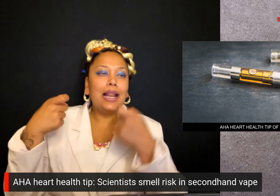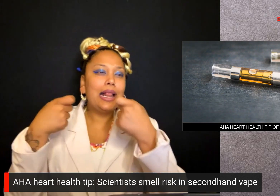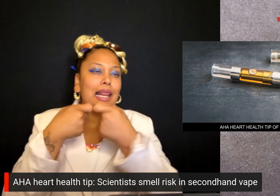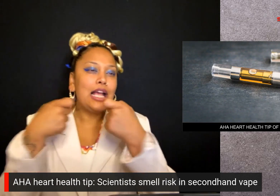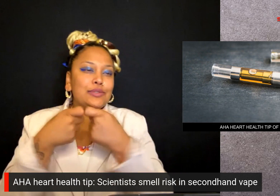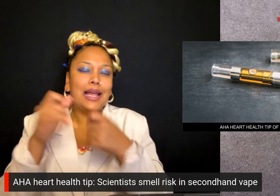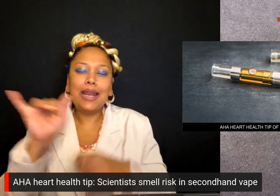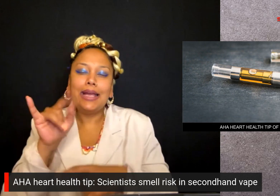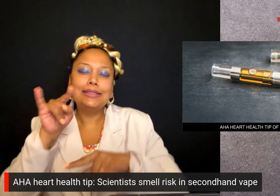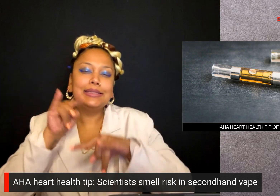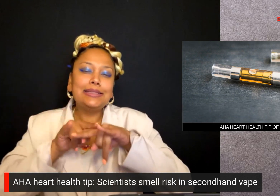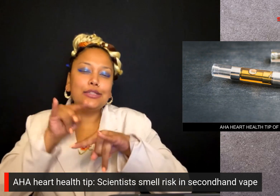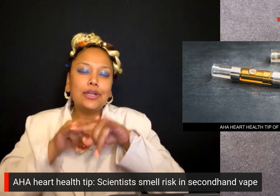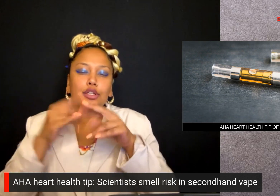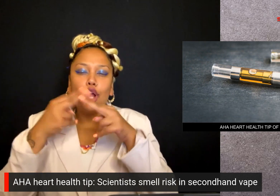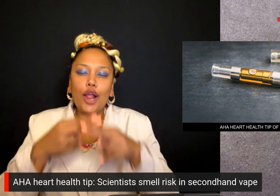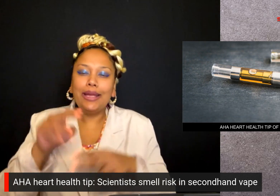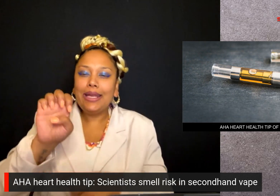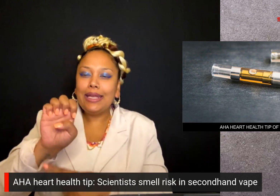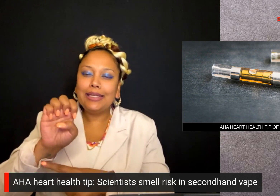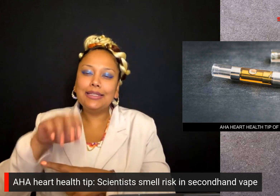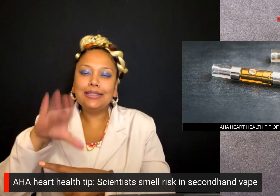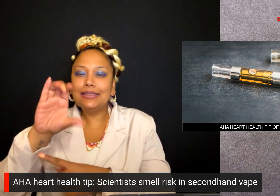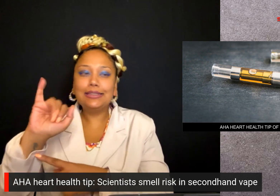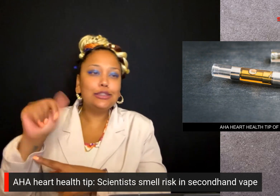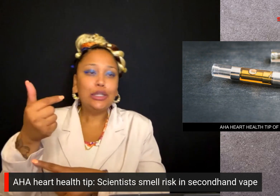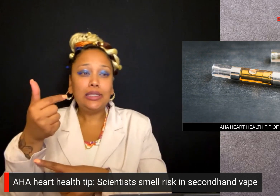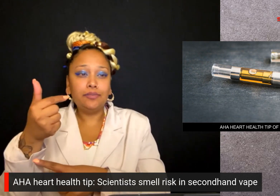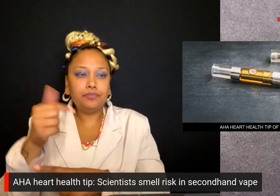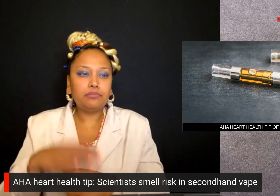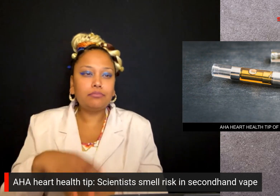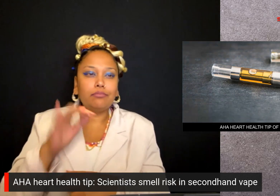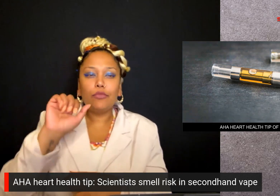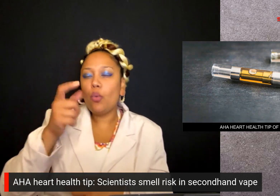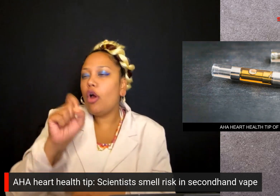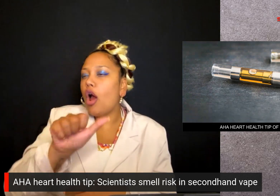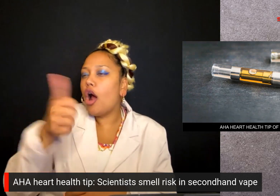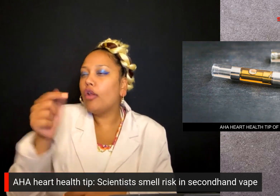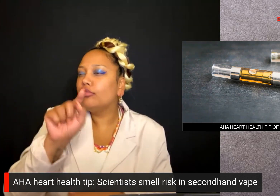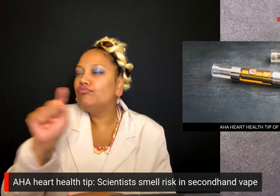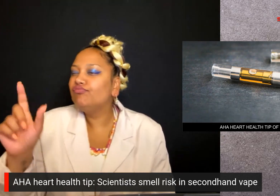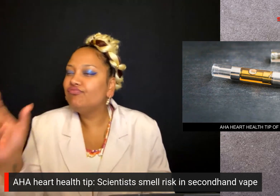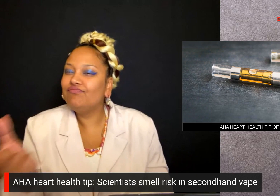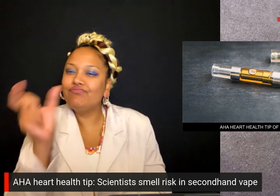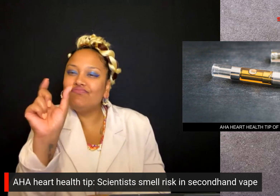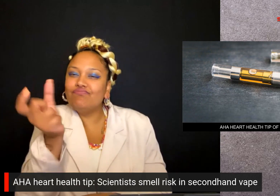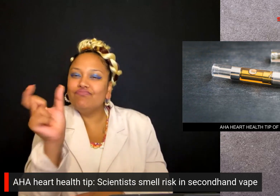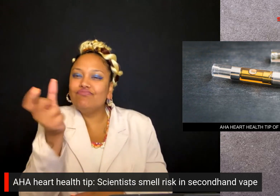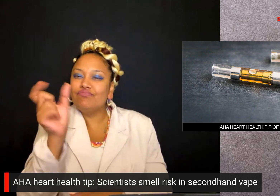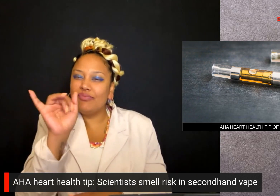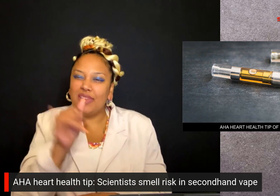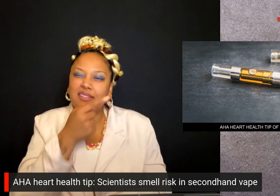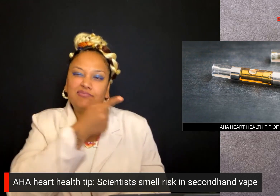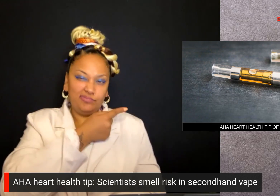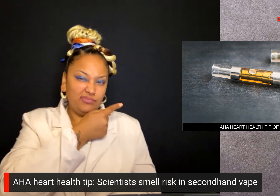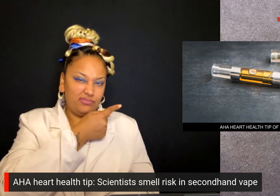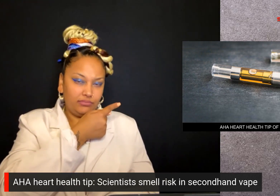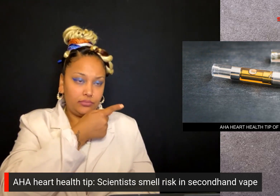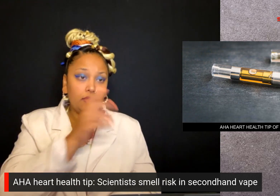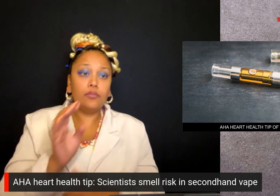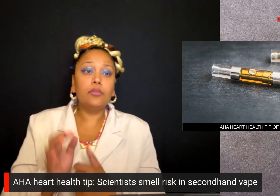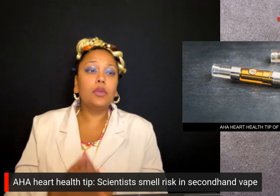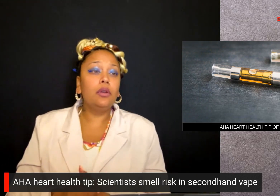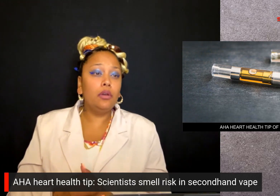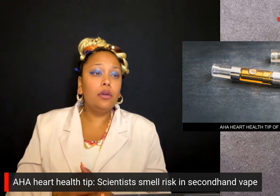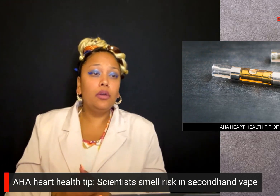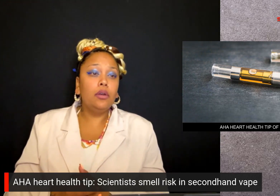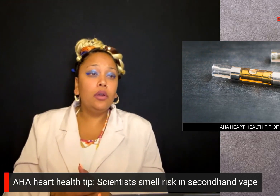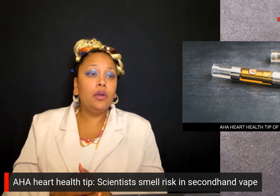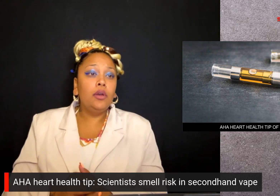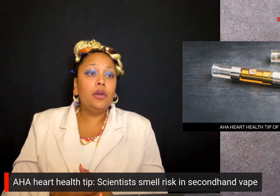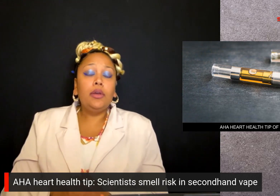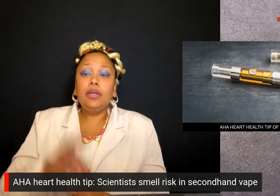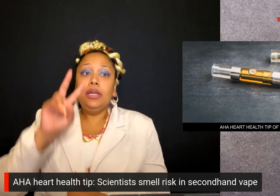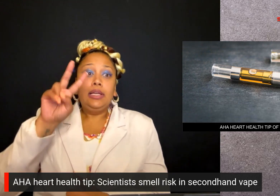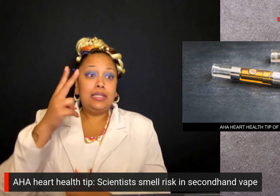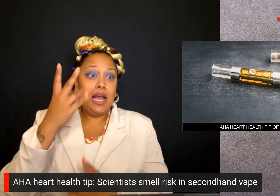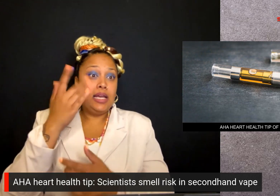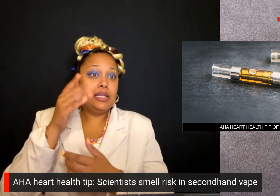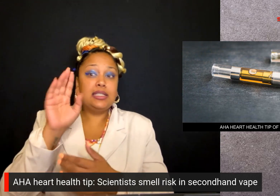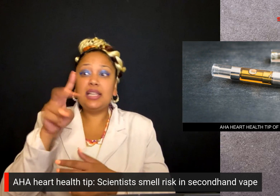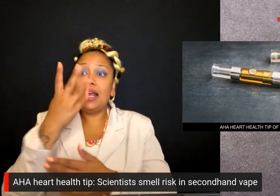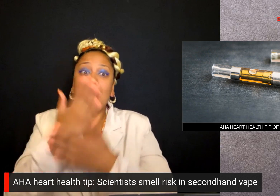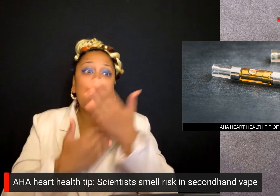vaping is described as inhaling vapor created by an electric cigarette or other vaping device